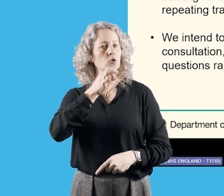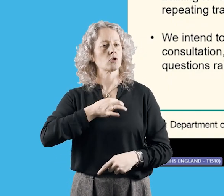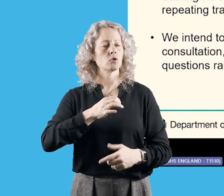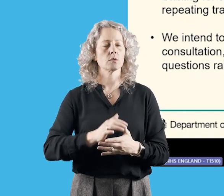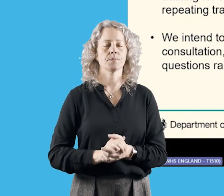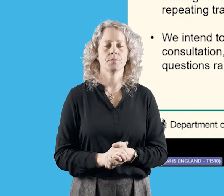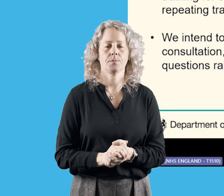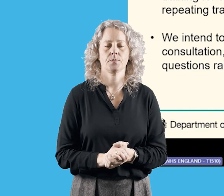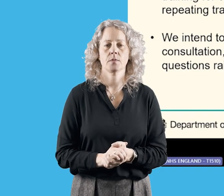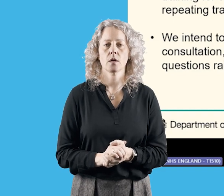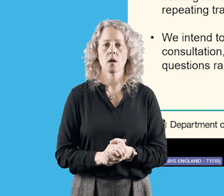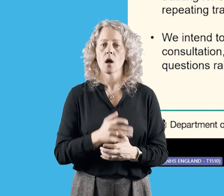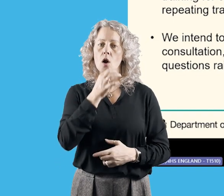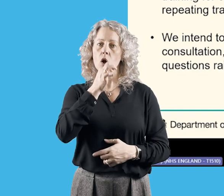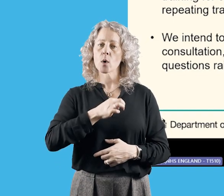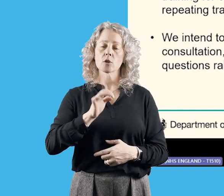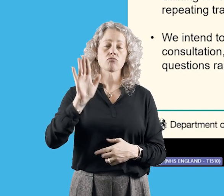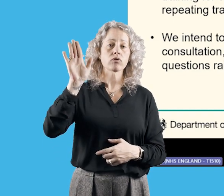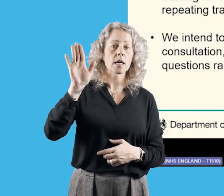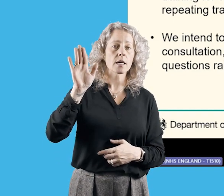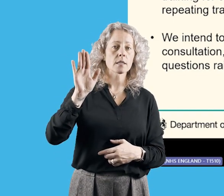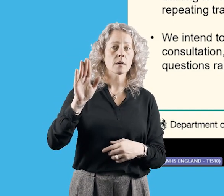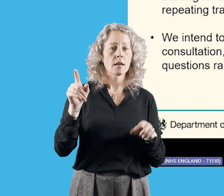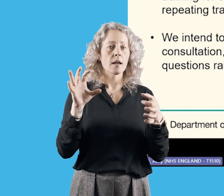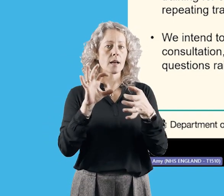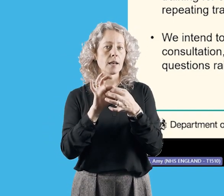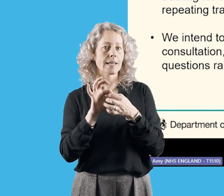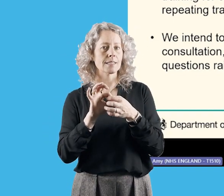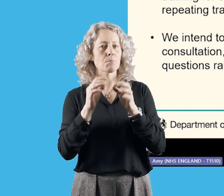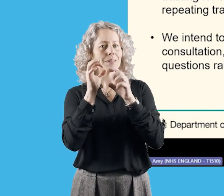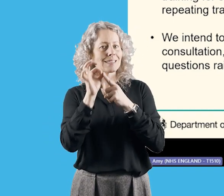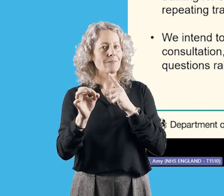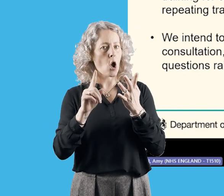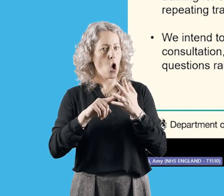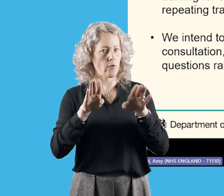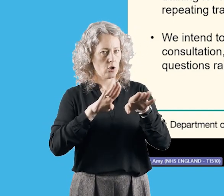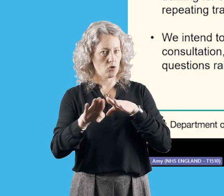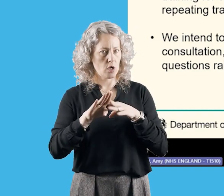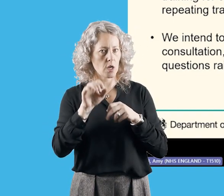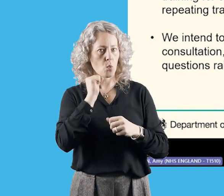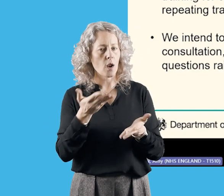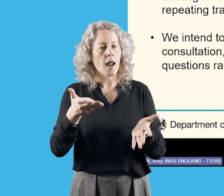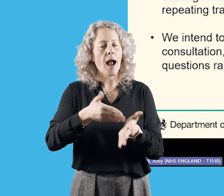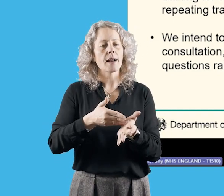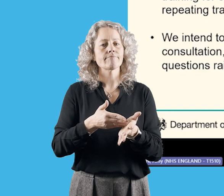and where questions raised relate to Oliver's training specifically. We will also be adding some further information